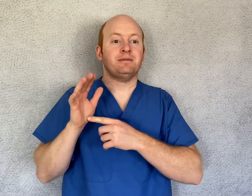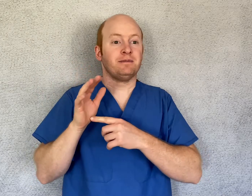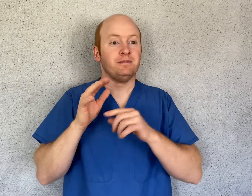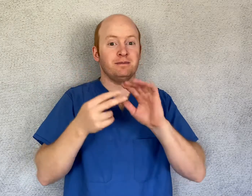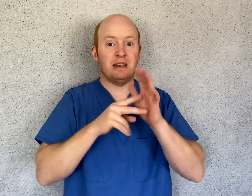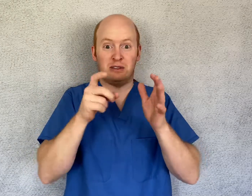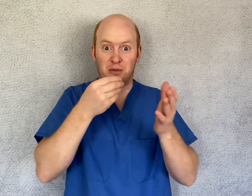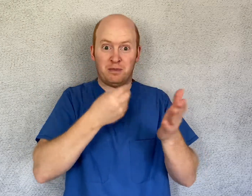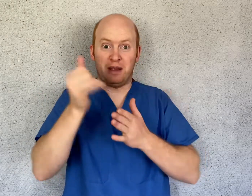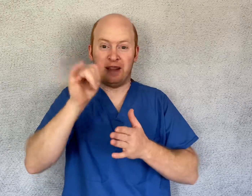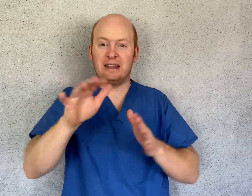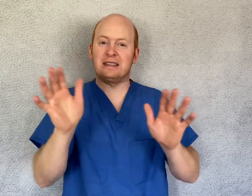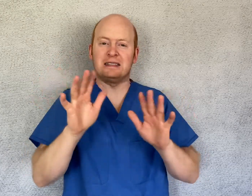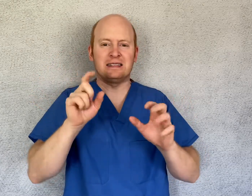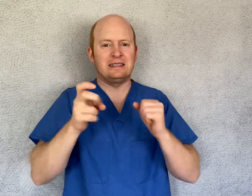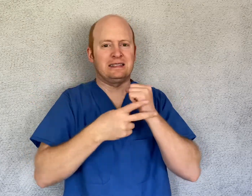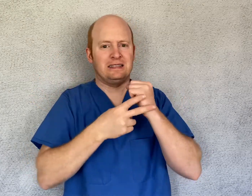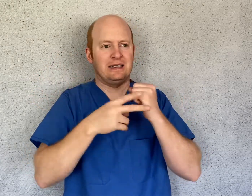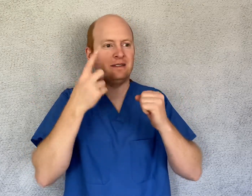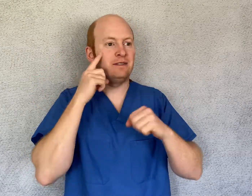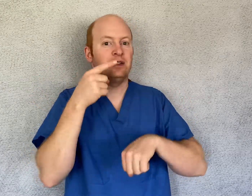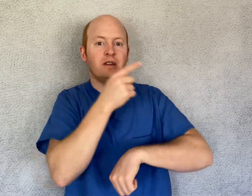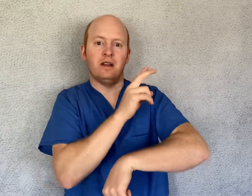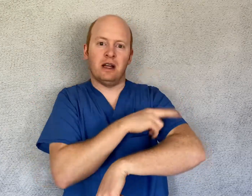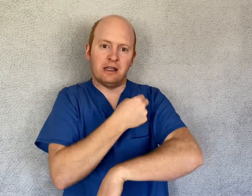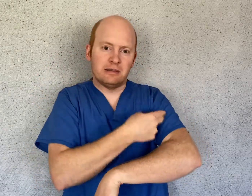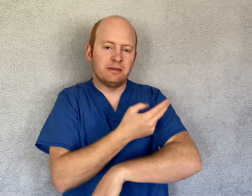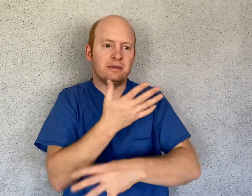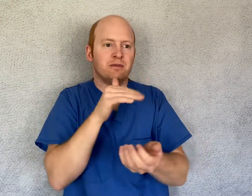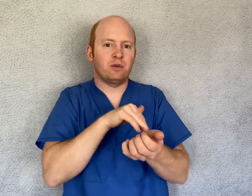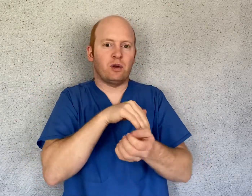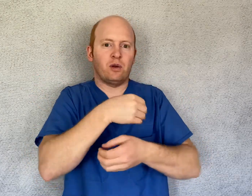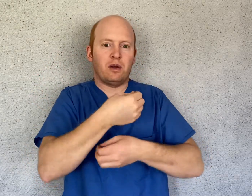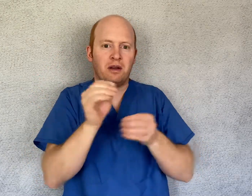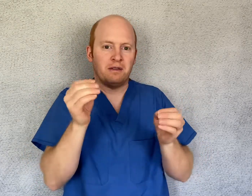But you shouldn't buy these, as these are reserved for doctors, nurses, and others in hospitals